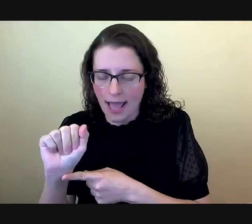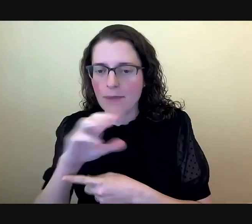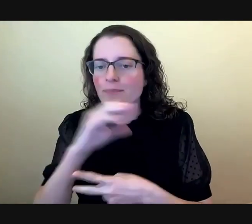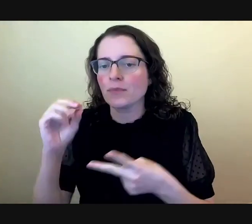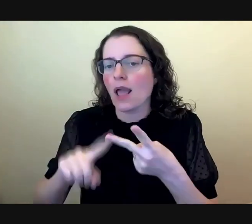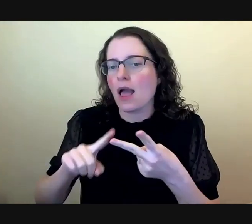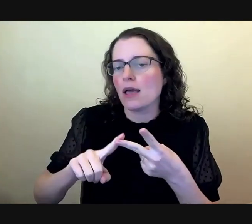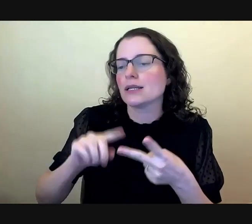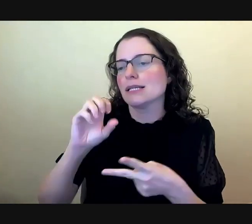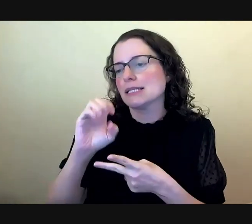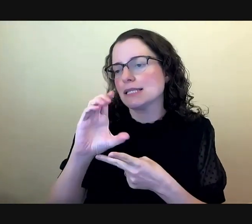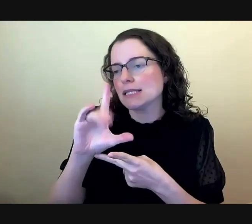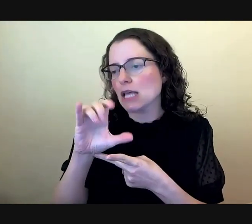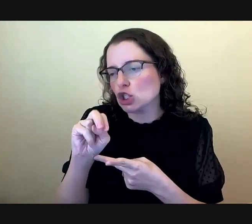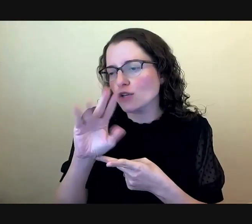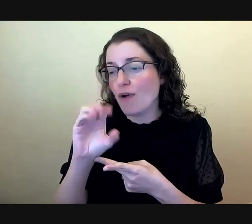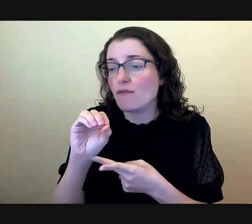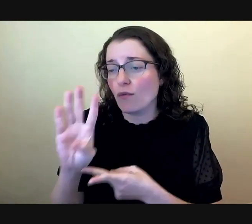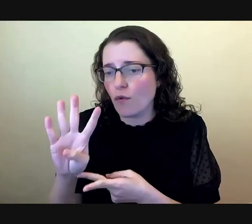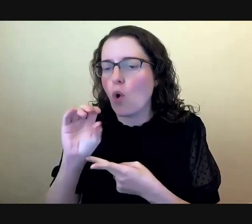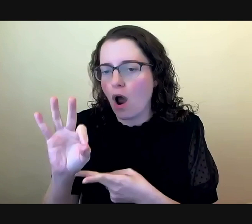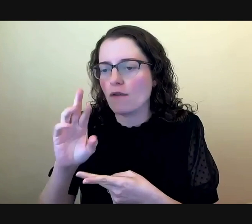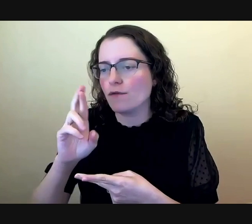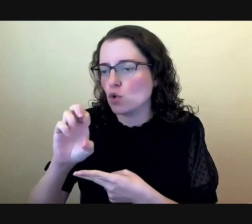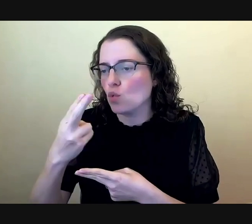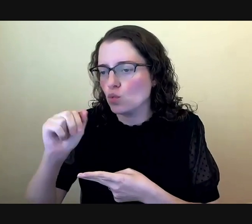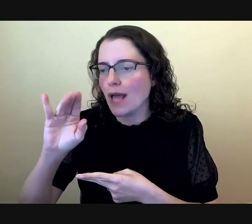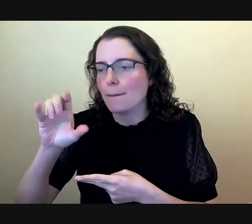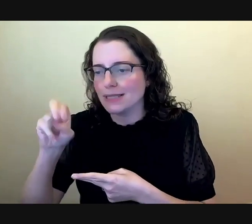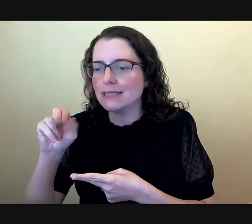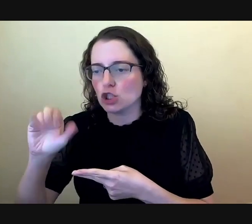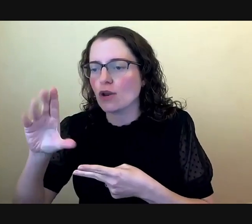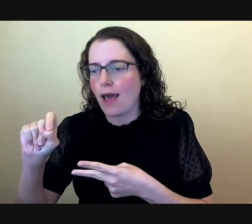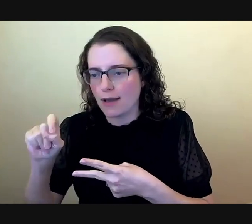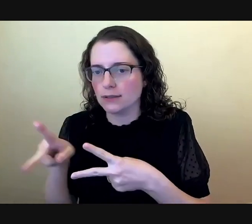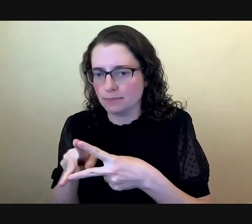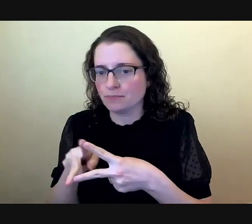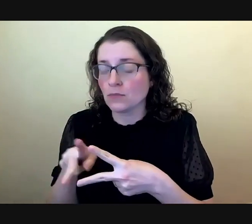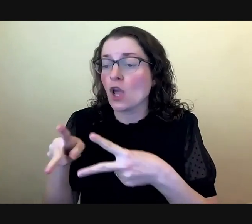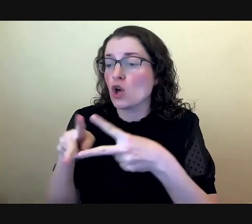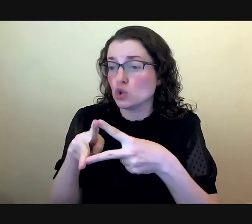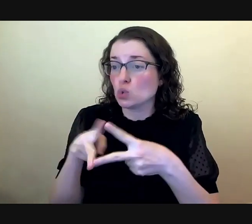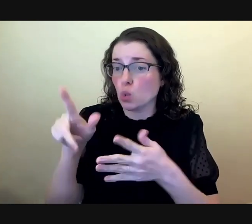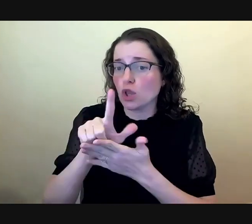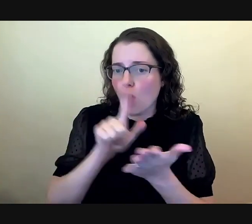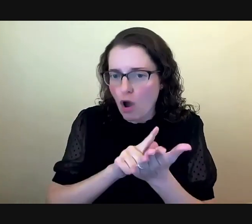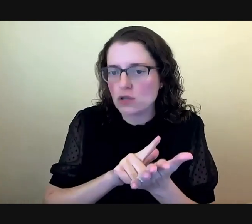Act, ADA, and Section 504 of the Rehabilitation Act.